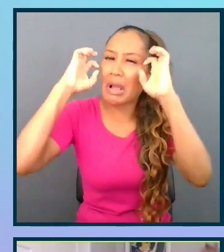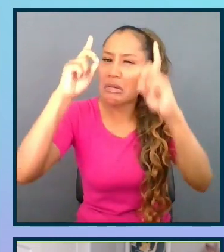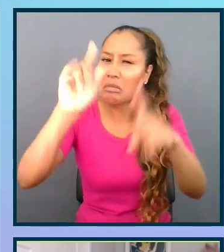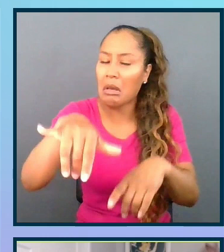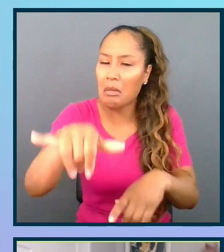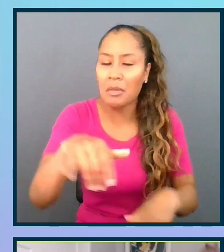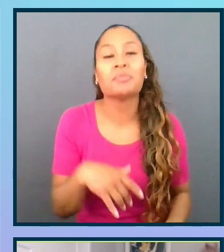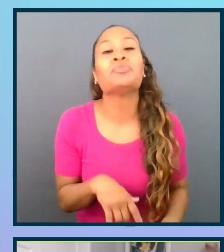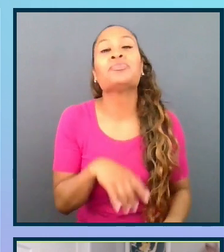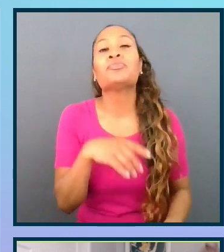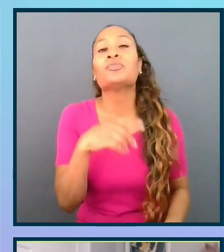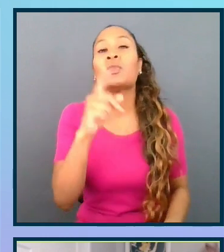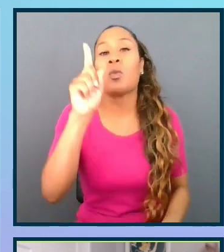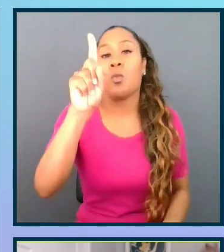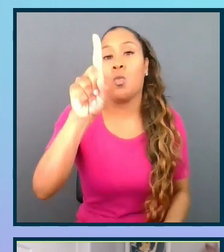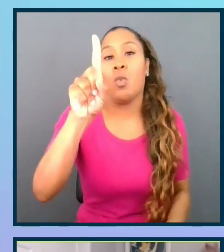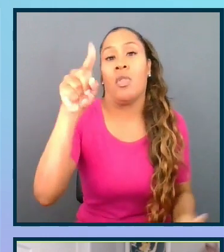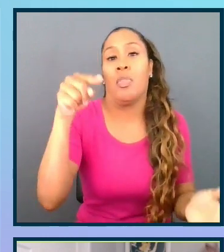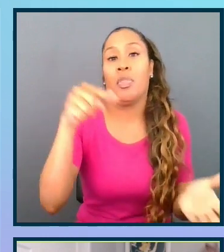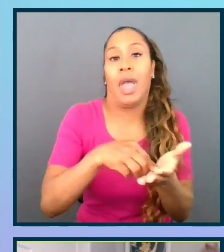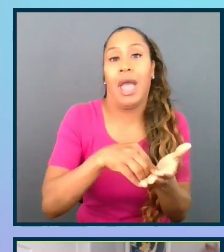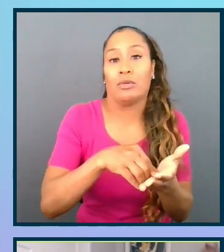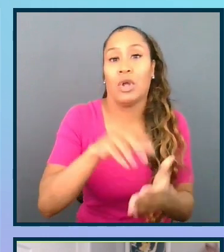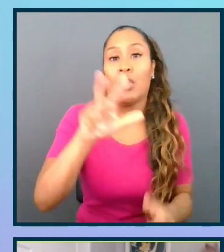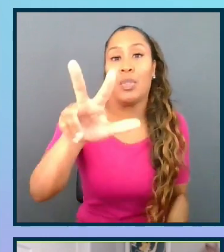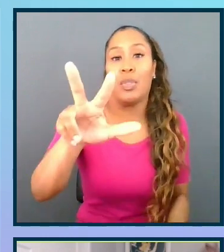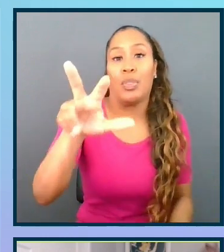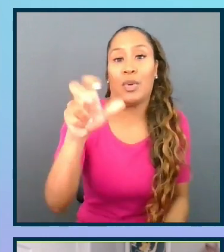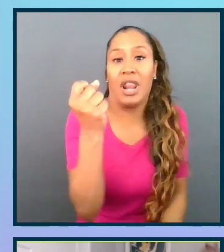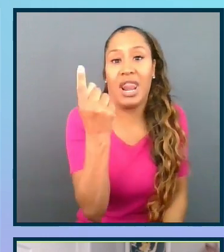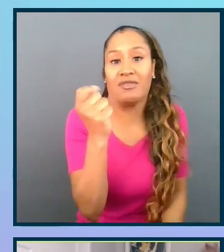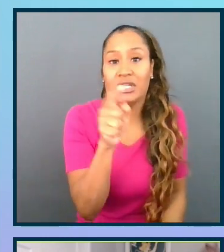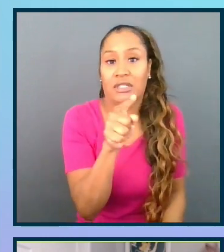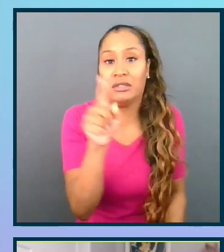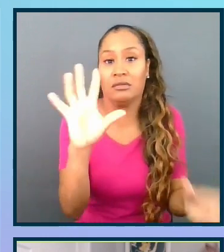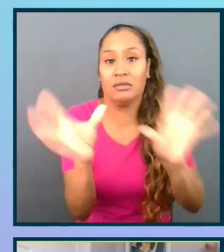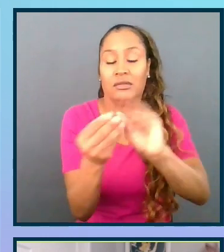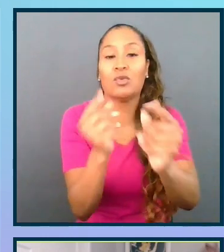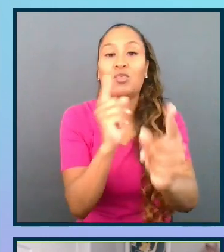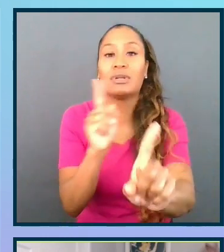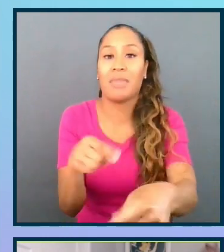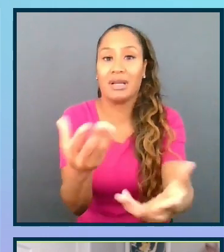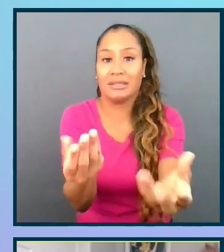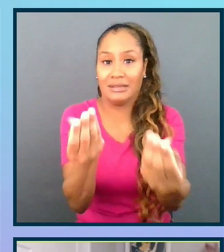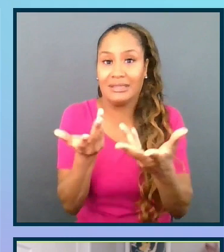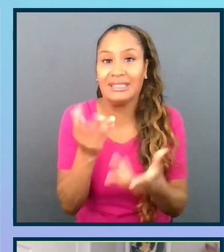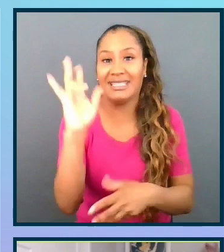1,311 designers responded to this over the course of seven days.